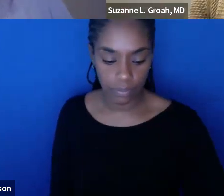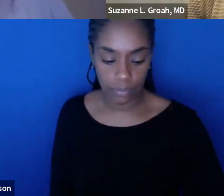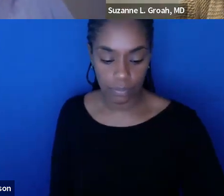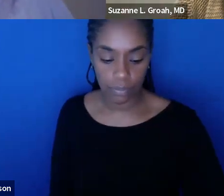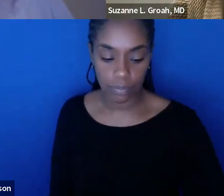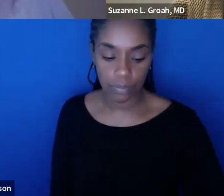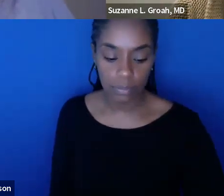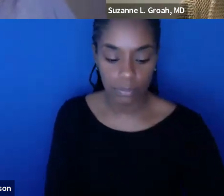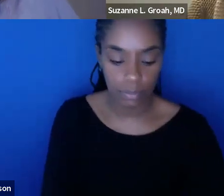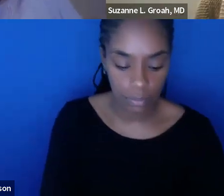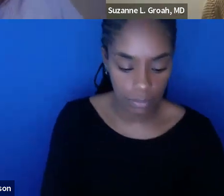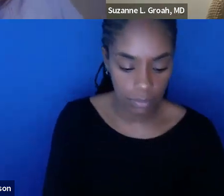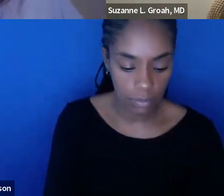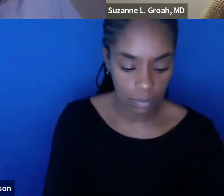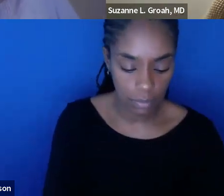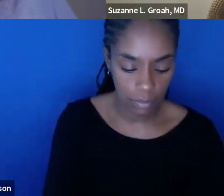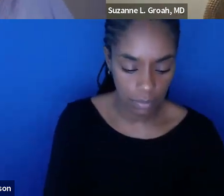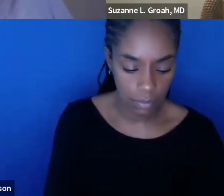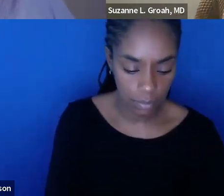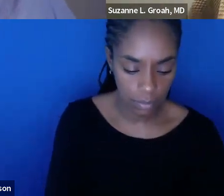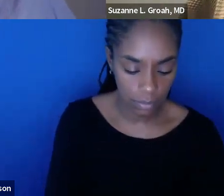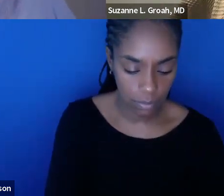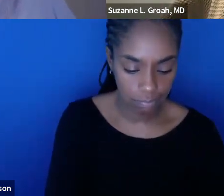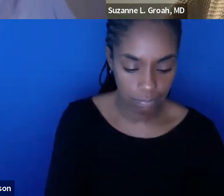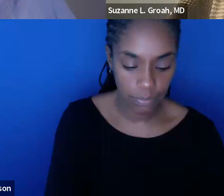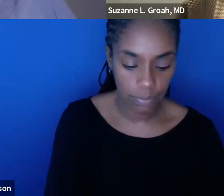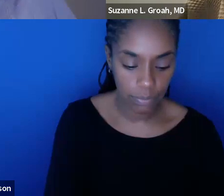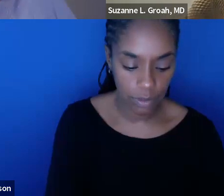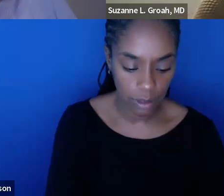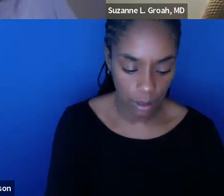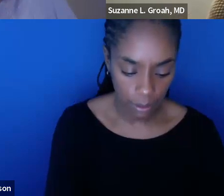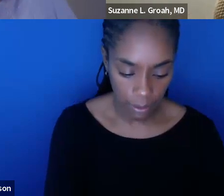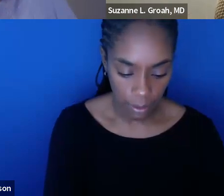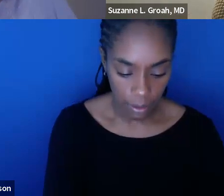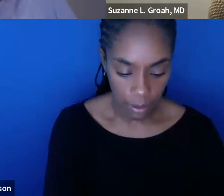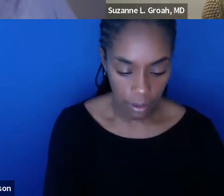Okay. Kind of skipping stations here, but staying in the same zone, urinary tract infections.